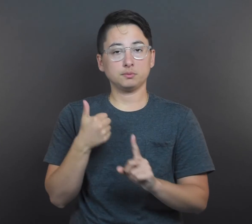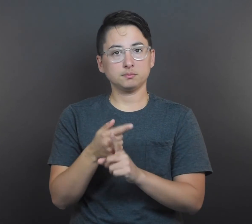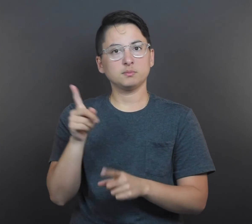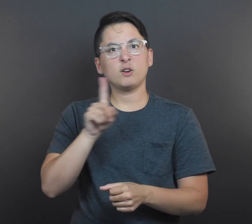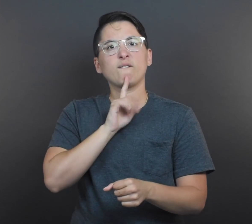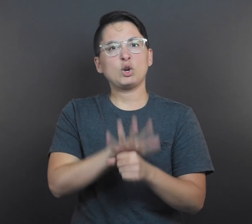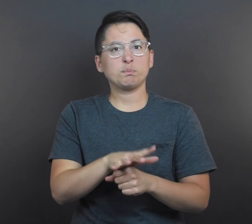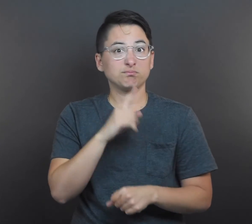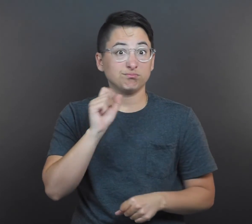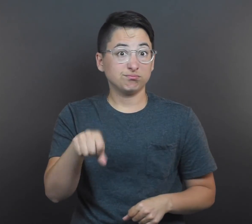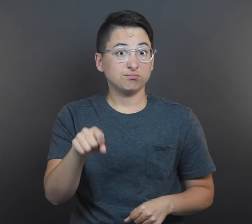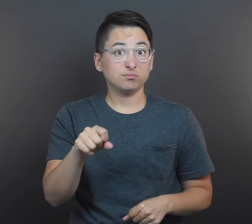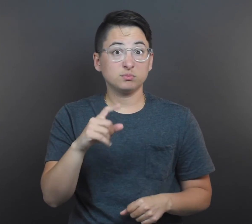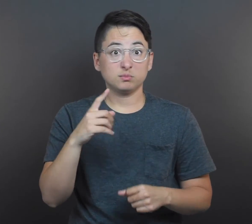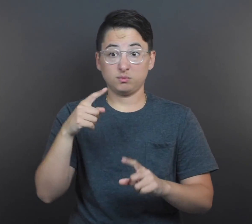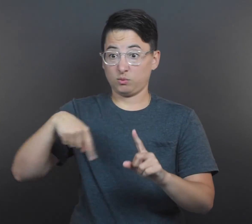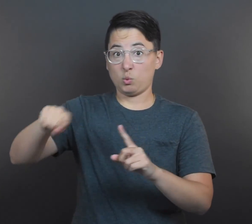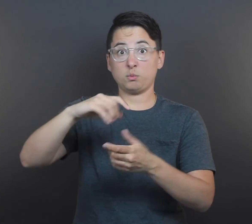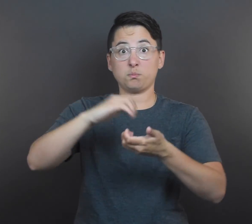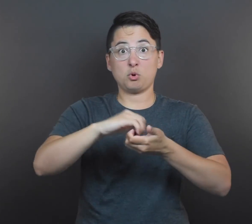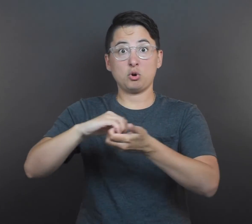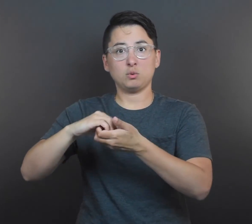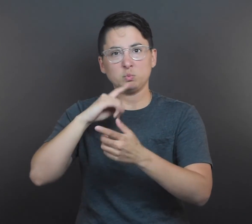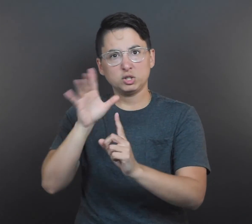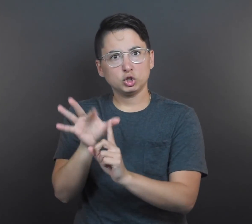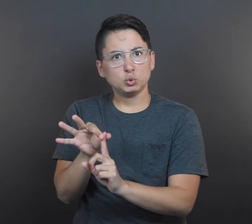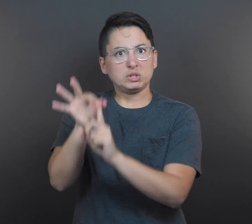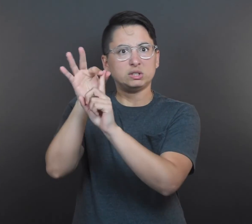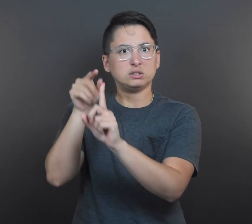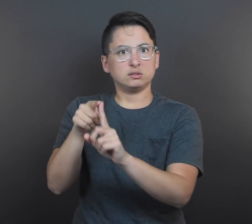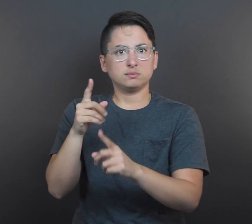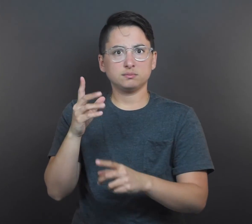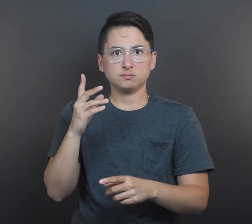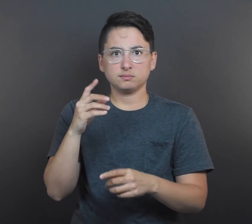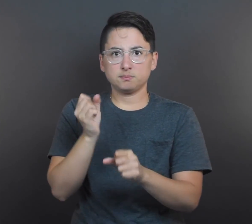"in making the API community liaison team nimble in their response to community